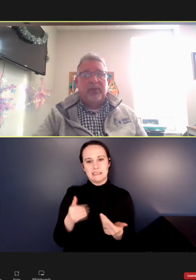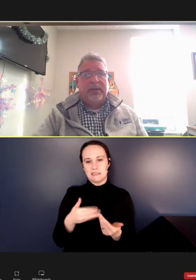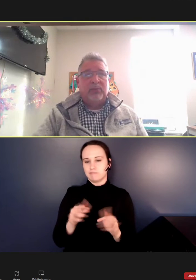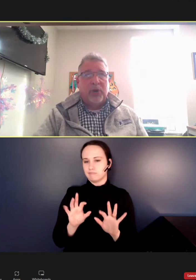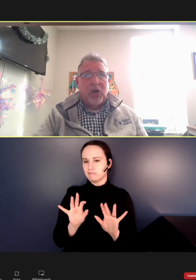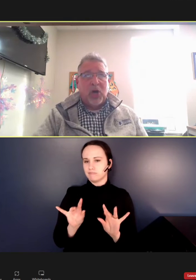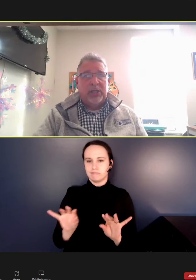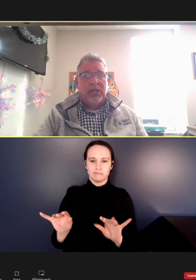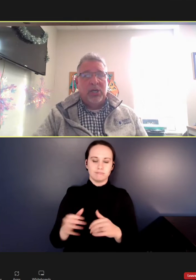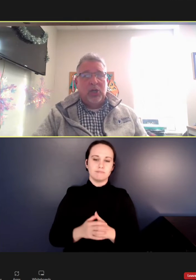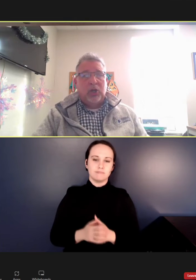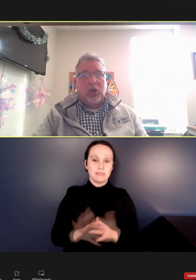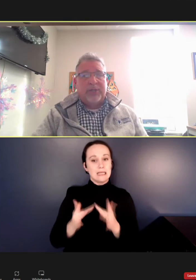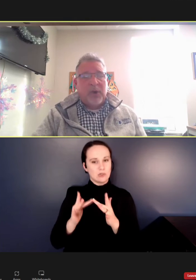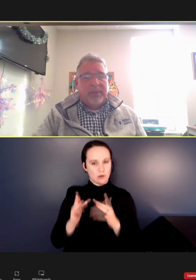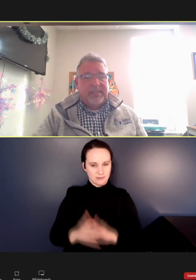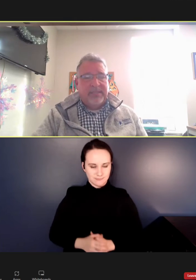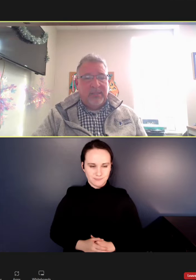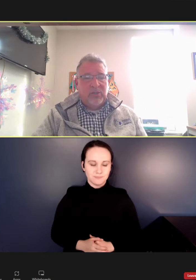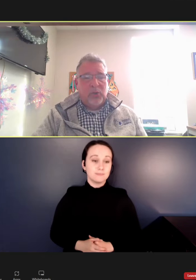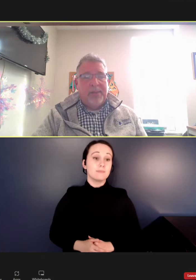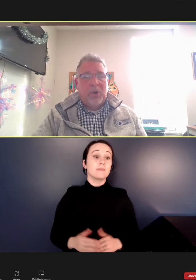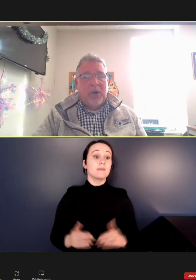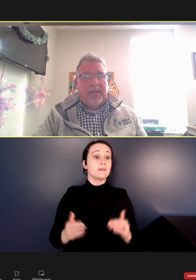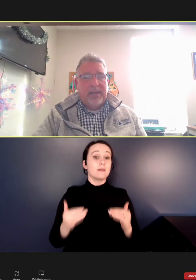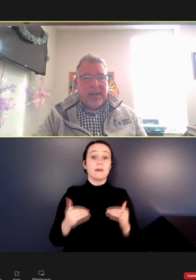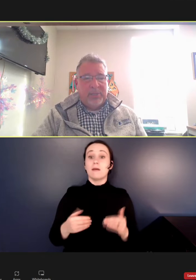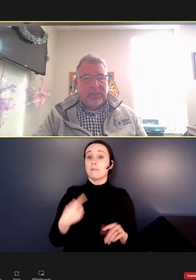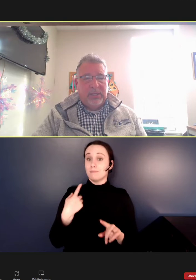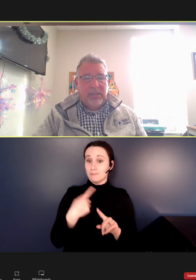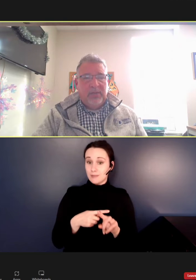if we can bring on large pharmacies, there's a great marketing option.